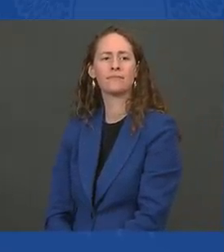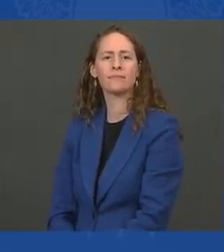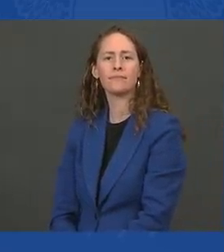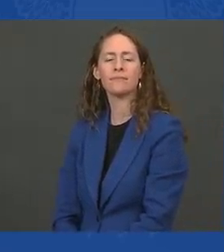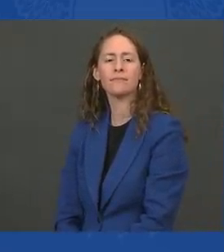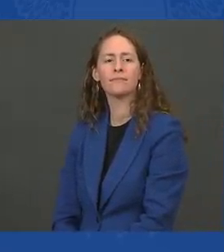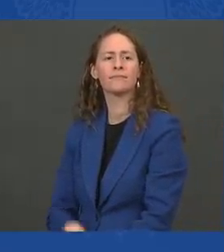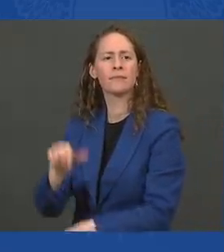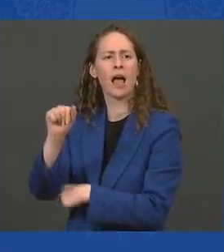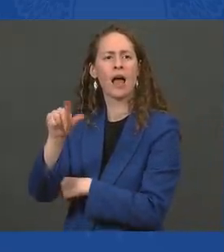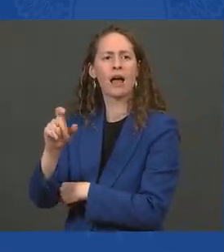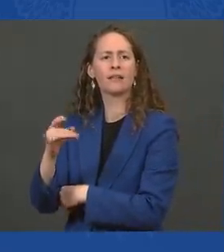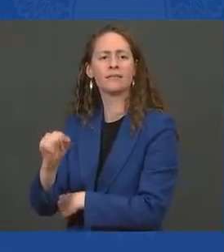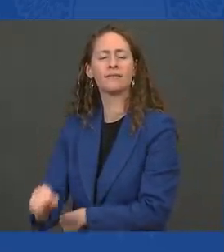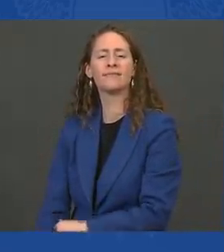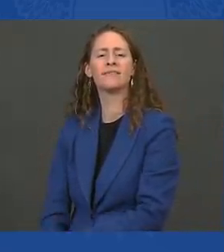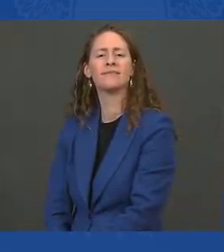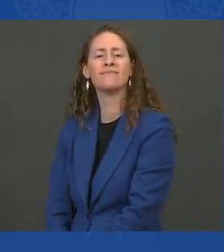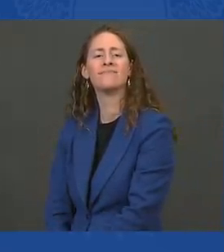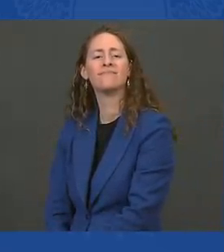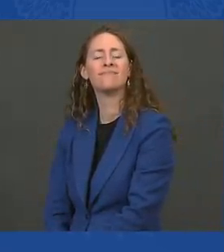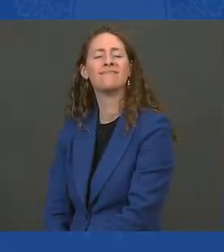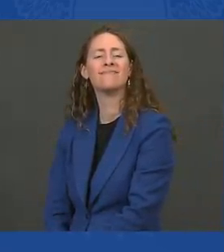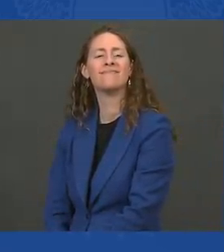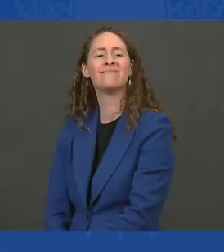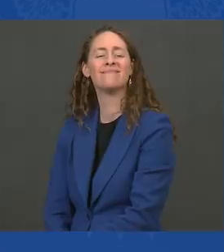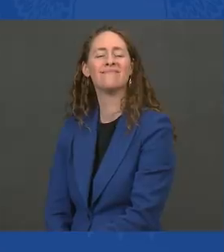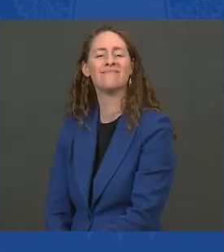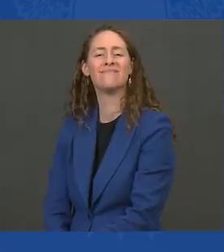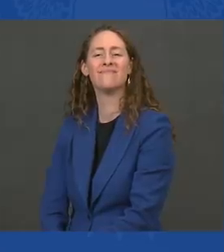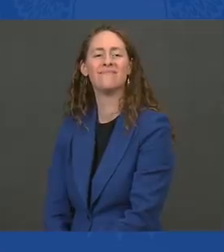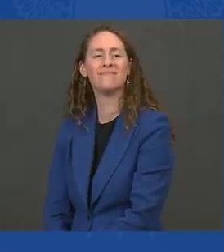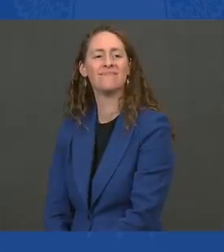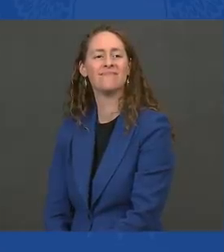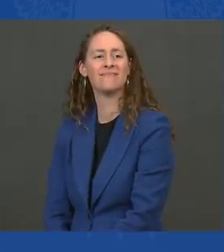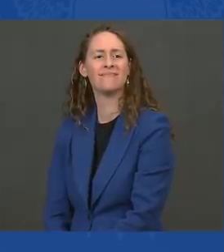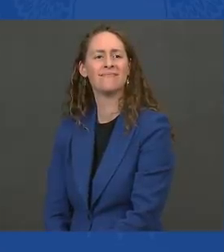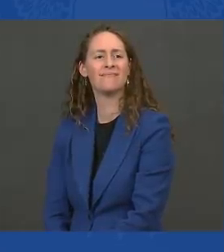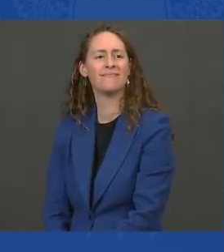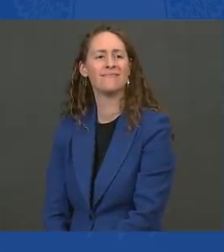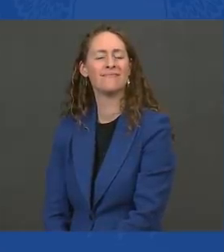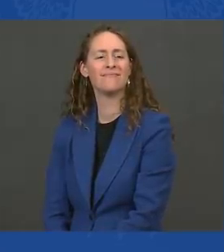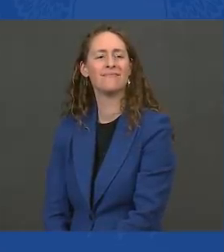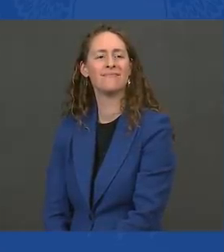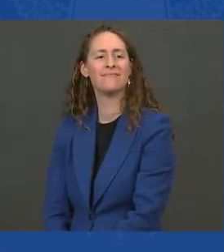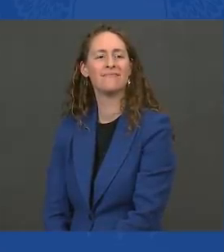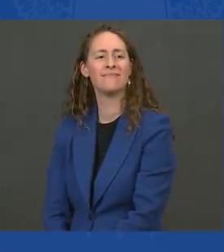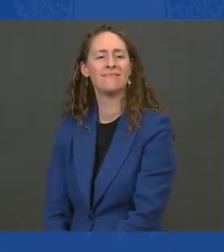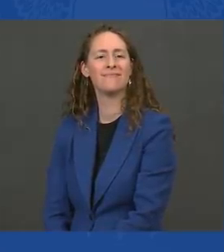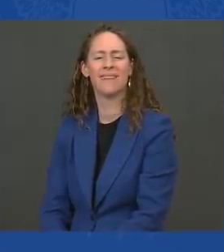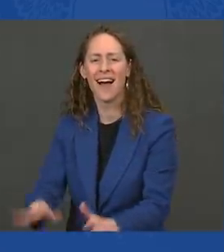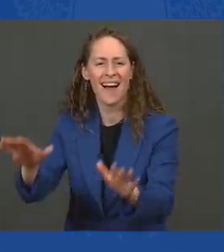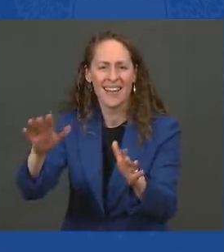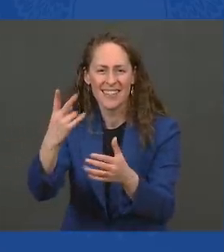The Press: Alex? The Press: We've got two Alex's. The President: Oh. Alex of Reuters. The Press: Yes. Thank you so much, Mr. President.